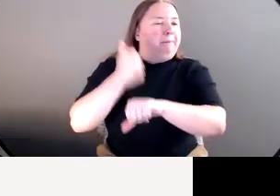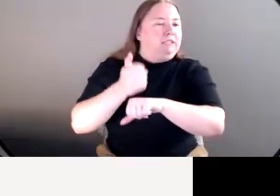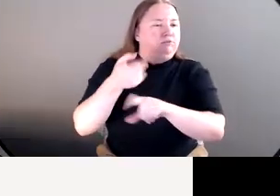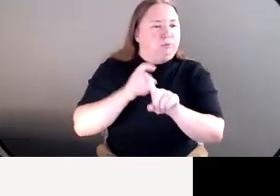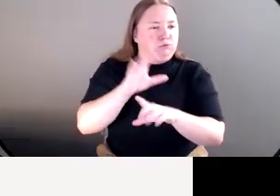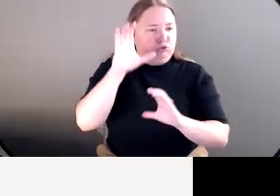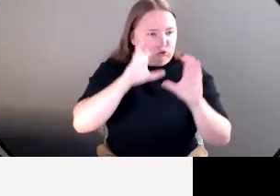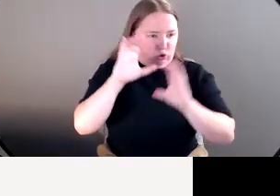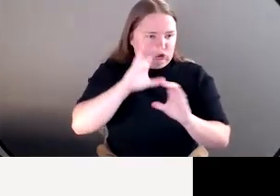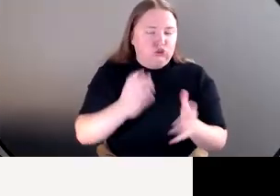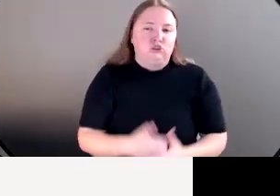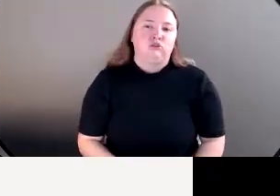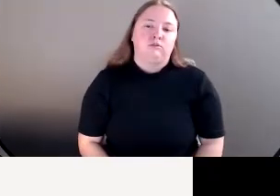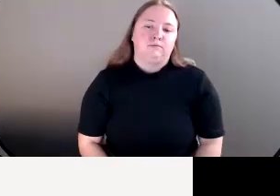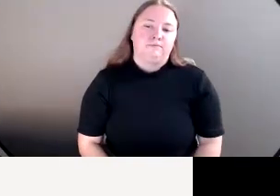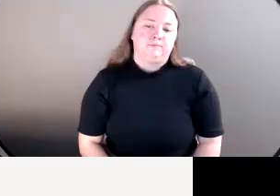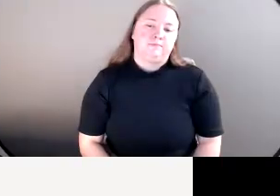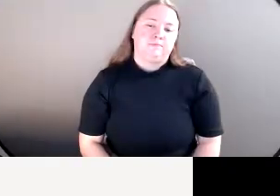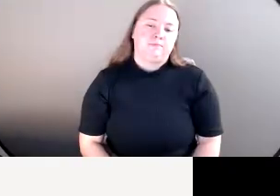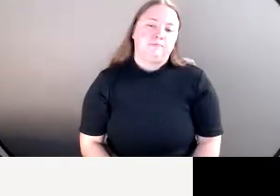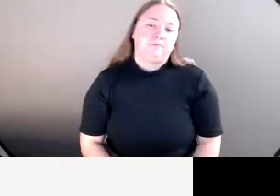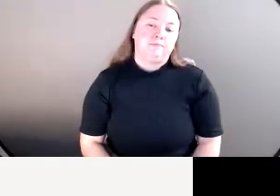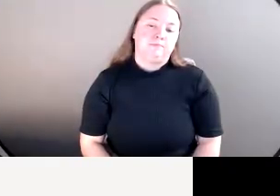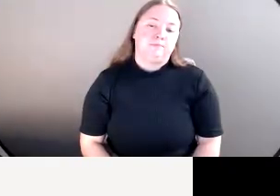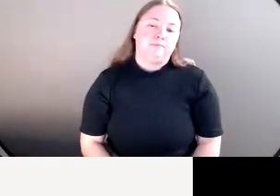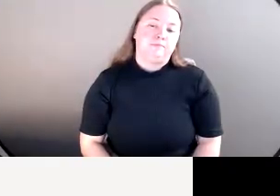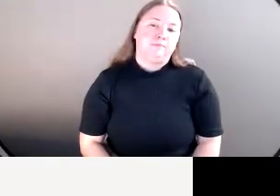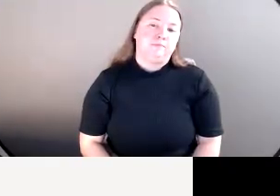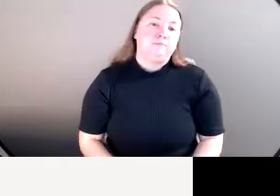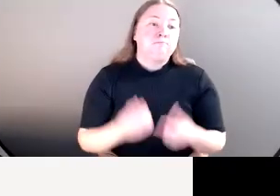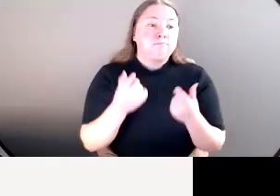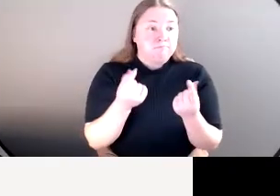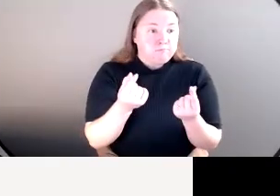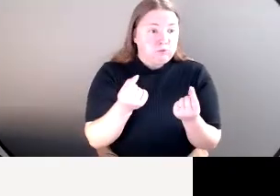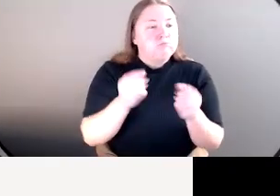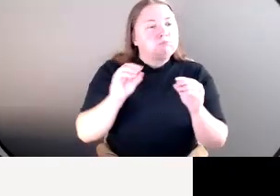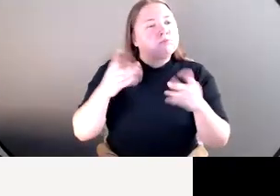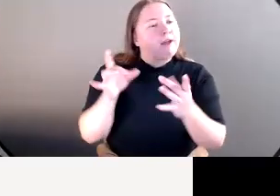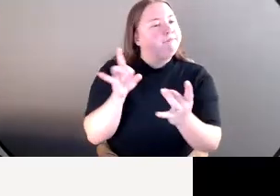And, what you can do as well is provide feedback on the accuracy of the search.